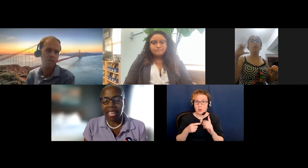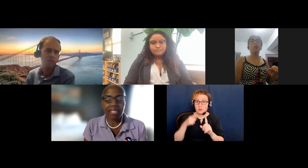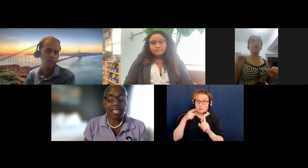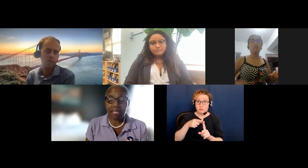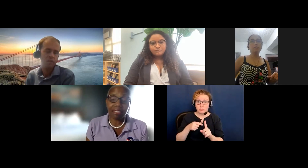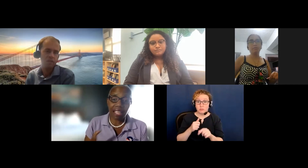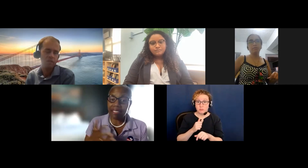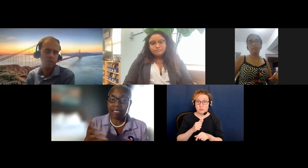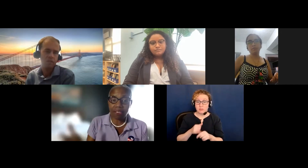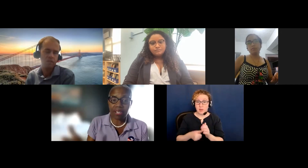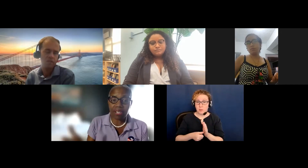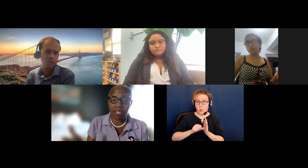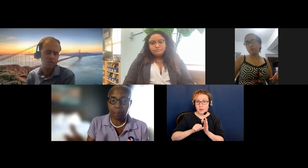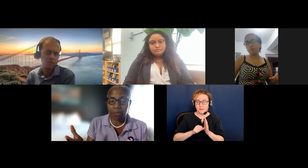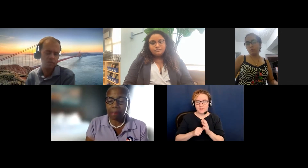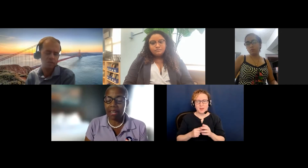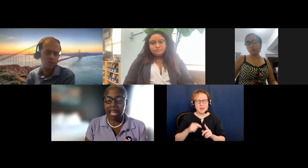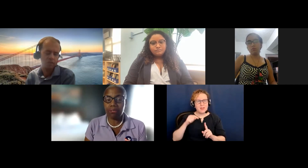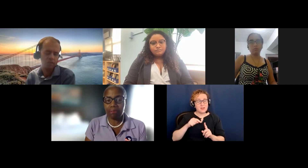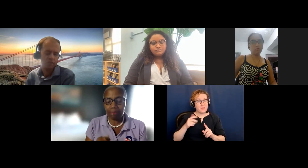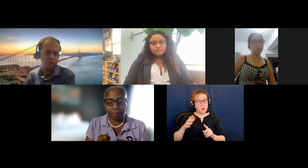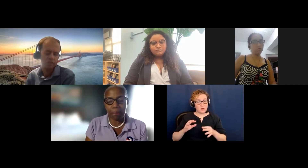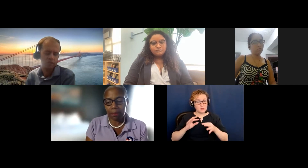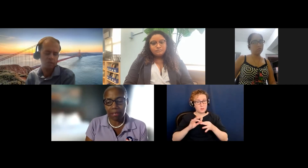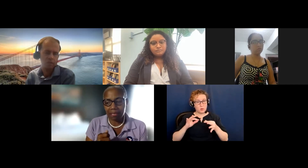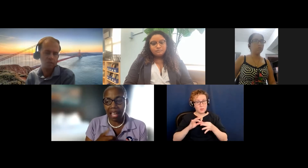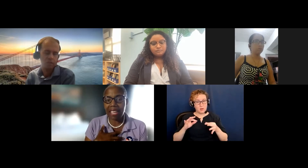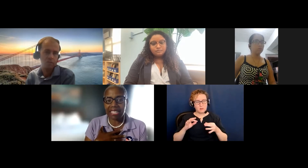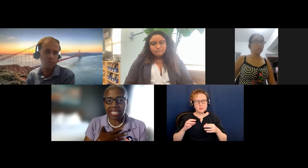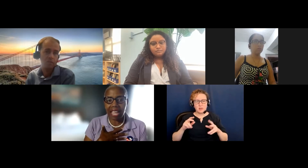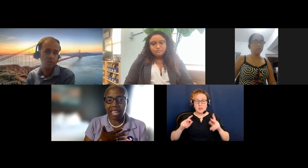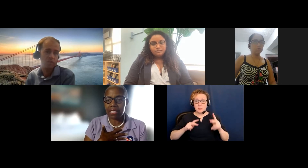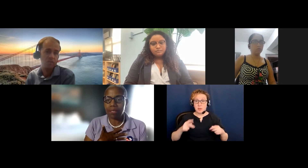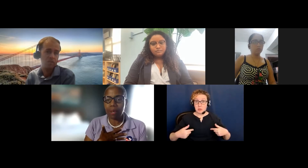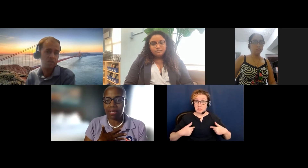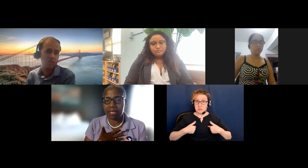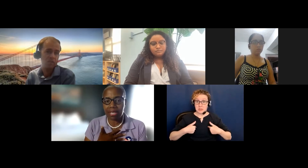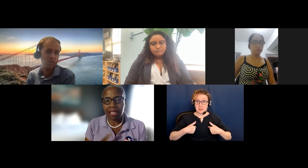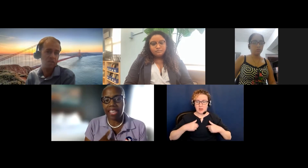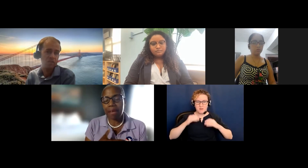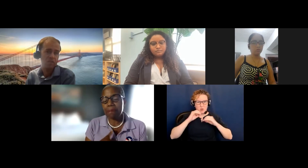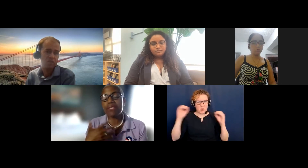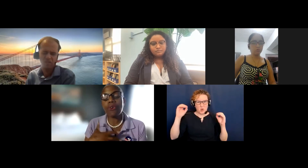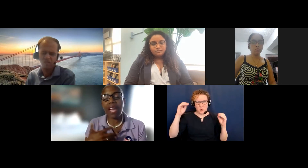The thing I had spoken about how people I did not have any awareness that the Peace Corps had